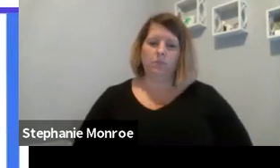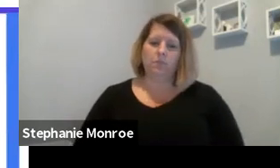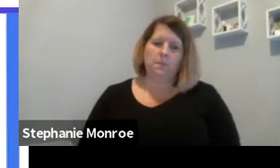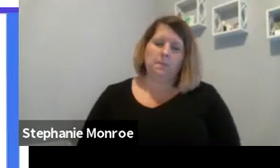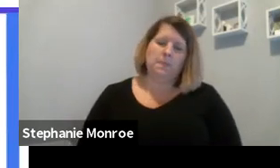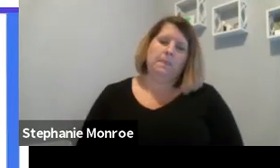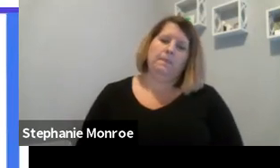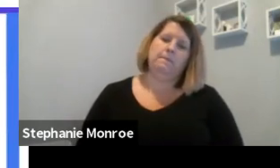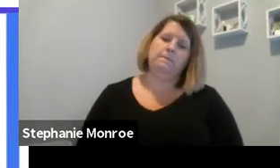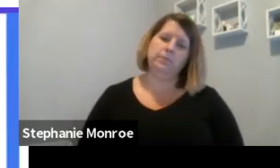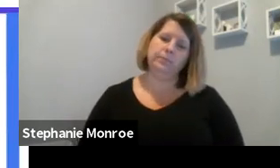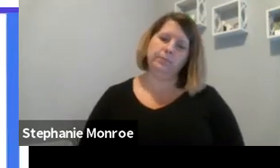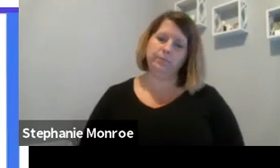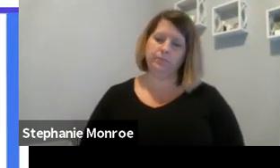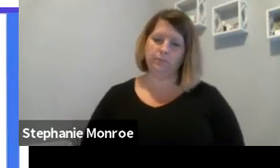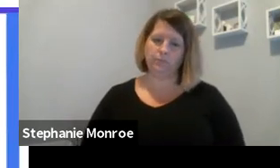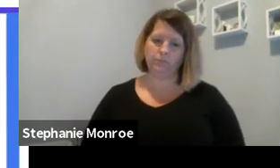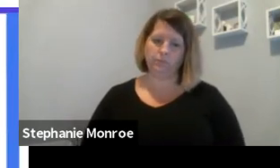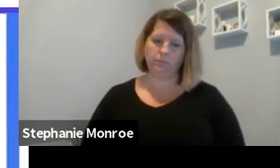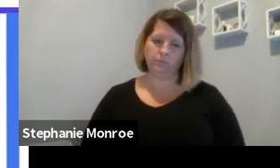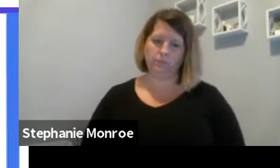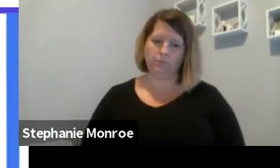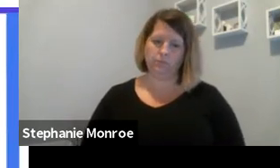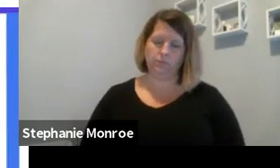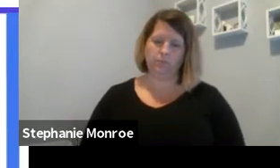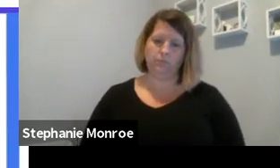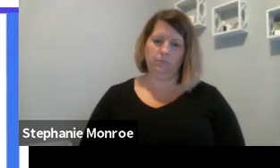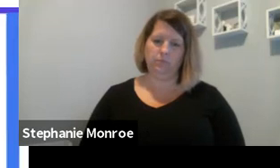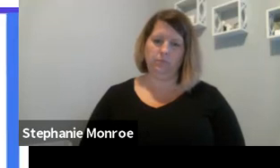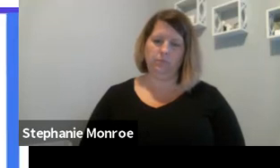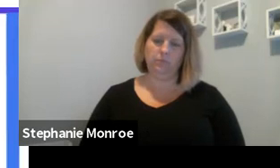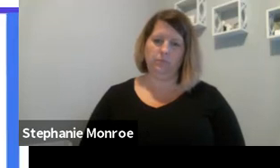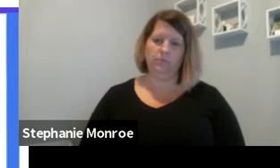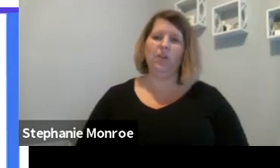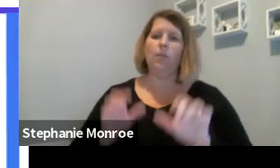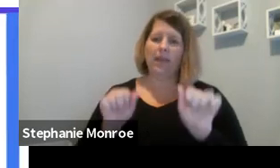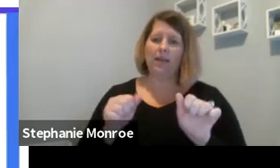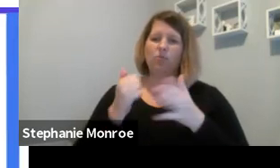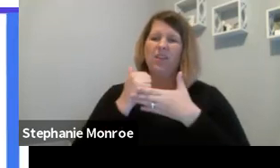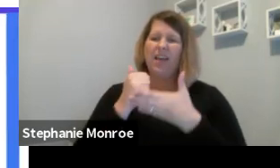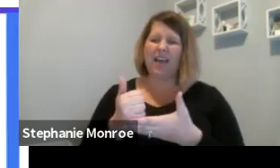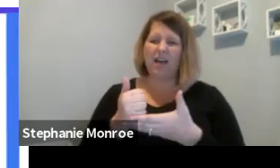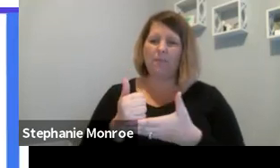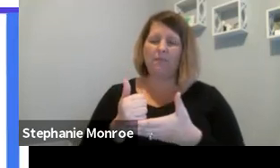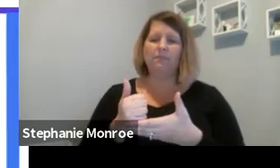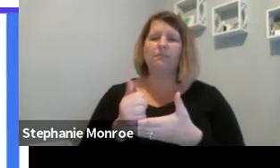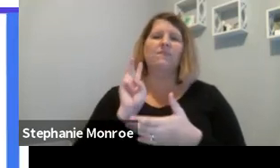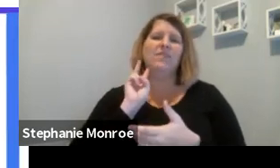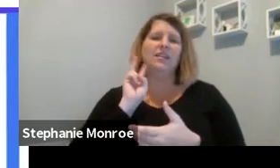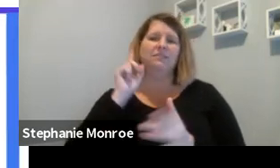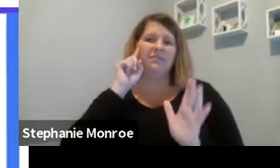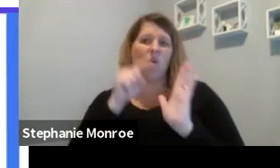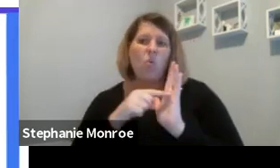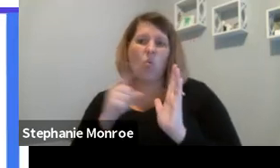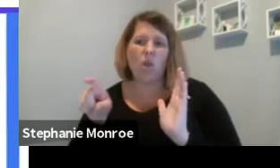and, again, you will be able to help the victim identify what they need to regain control.